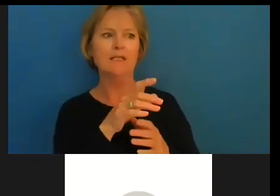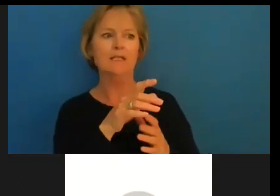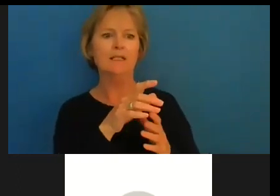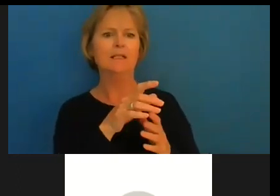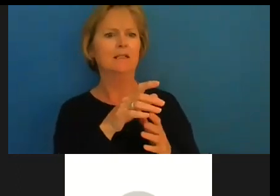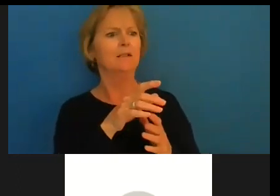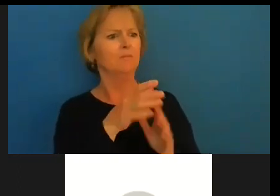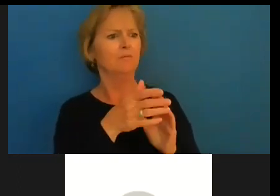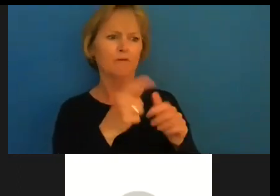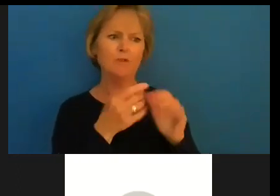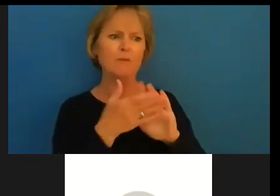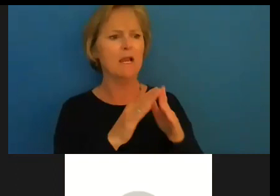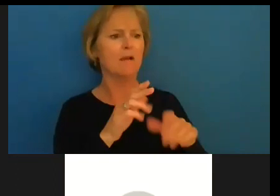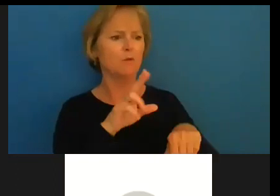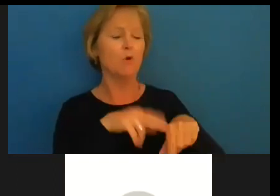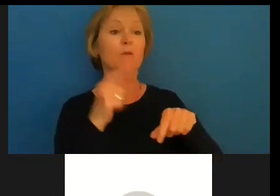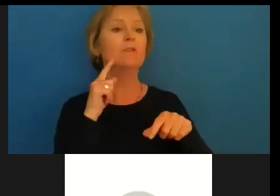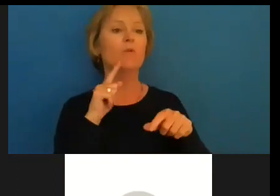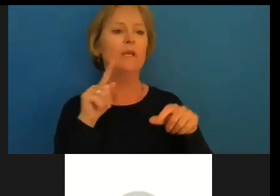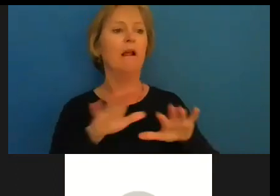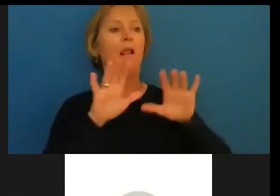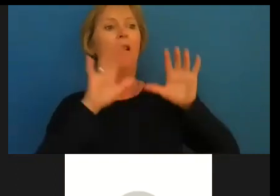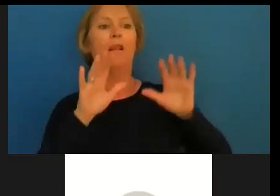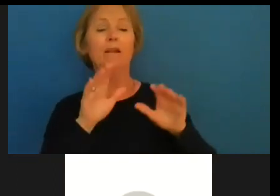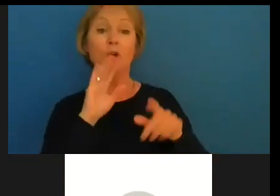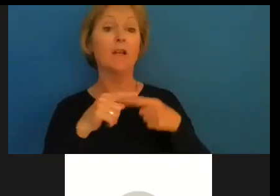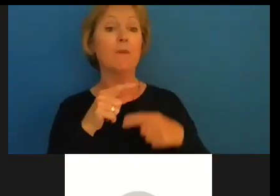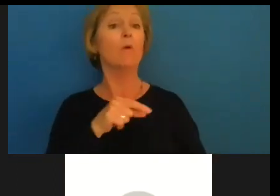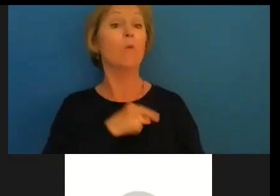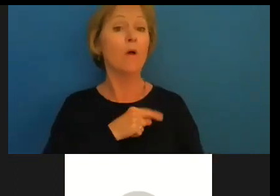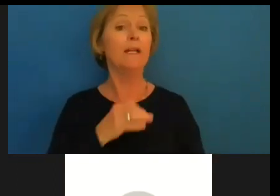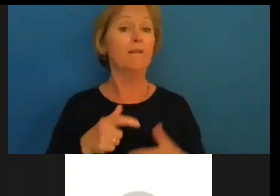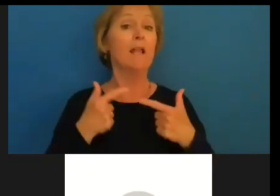And so we dress it up by talking about quality of life standards and say, you